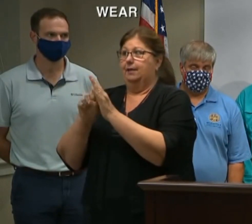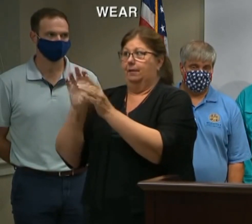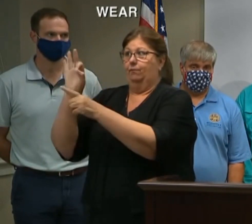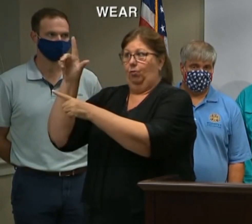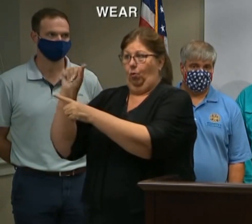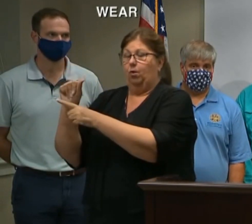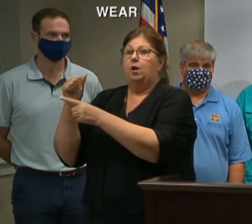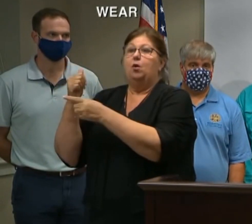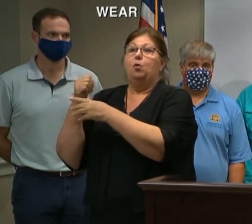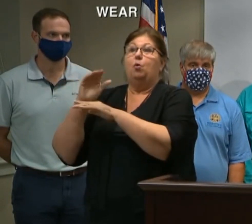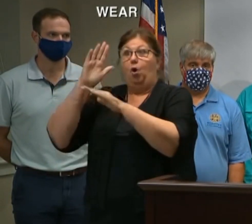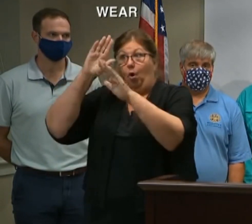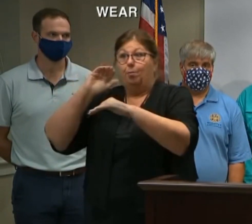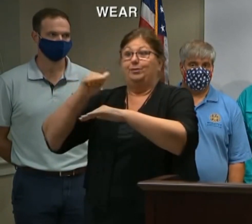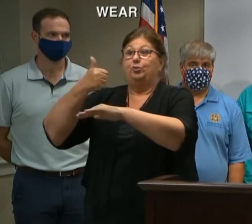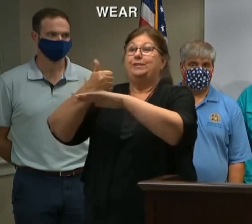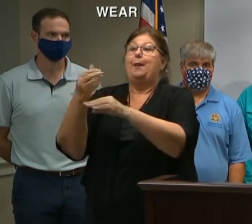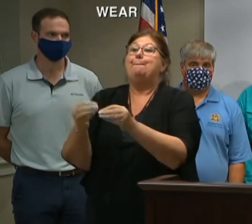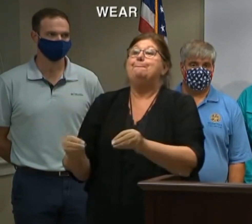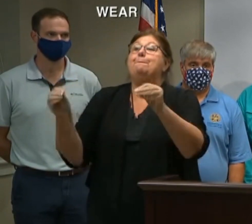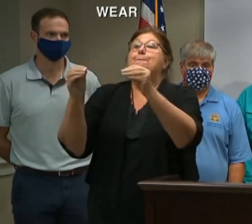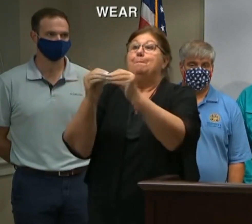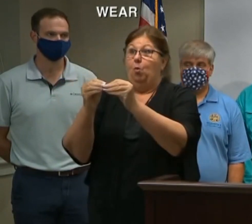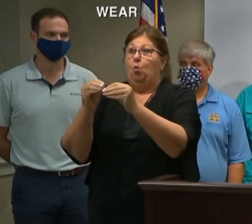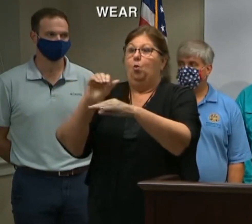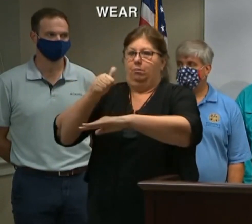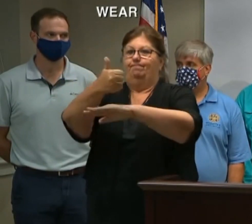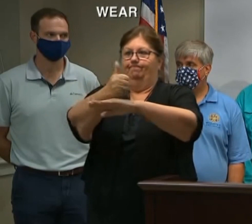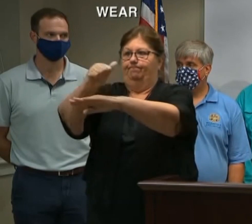additional pods for those who were impacted by extended power outages